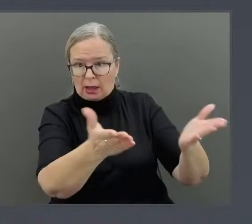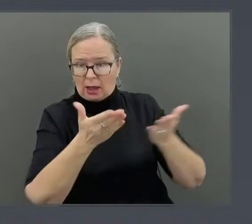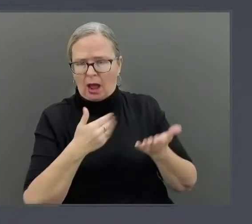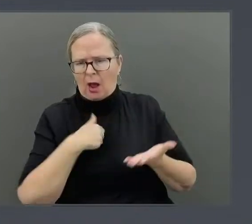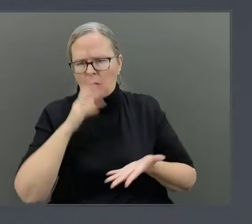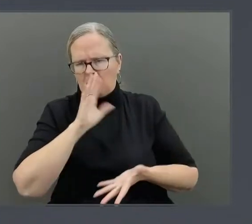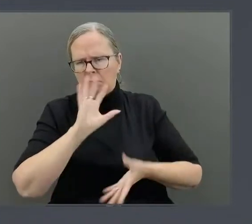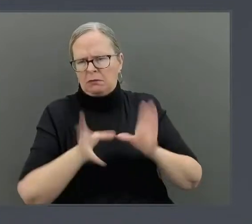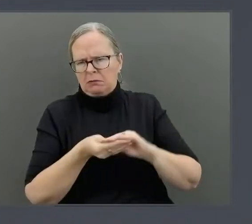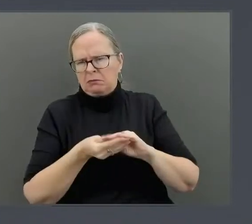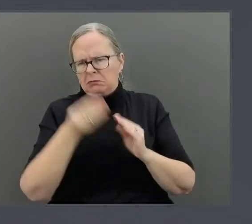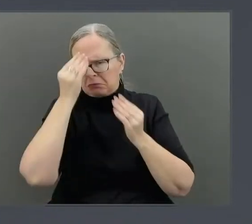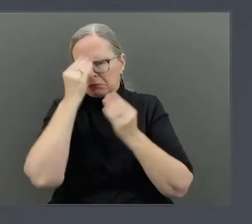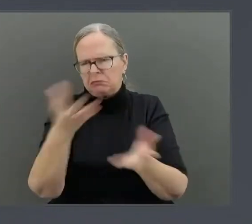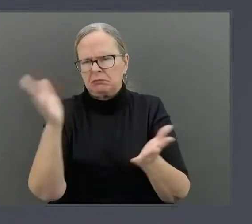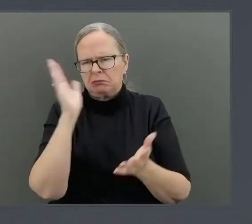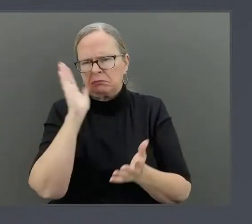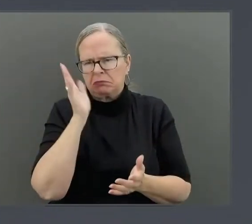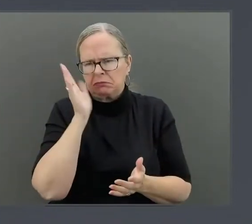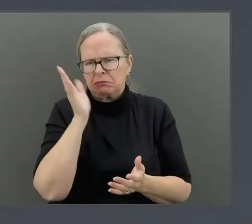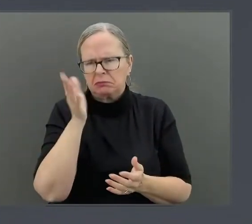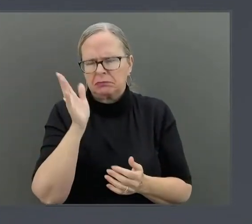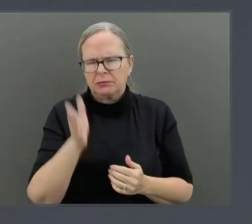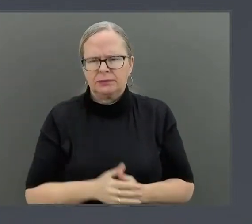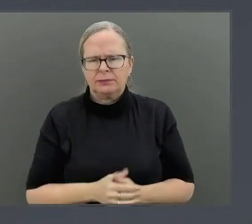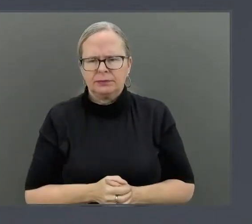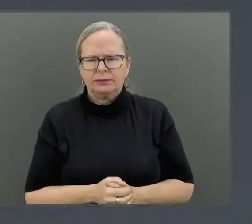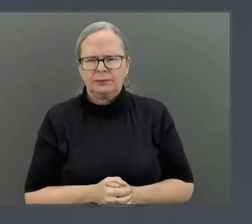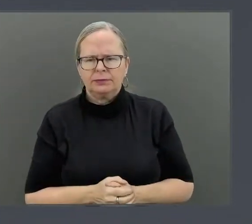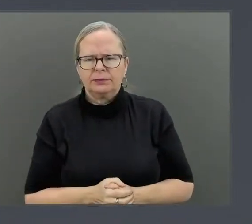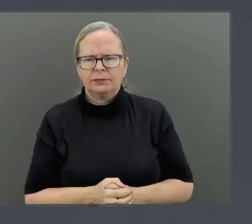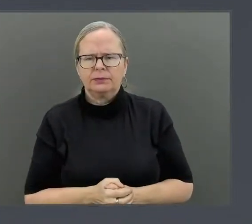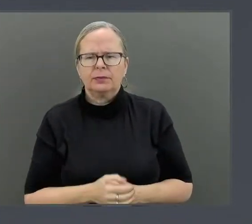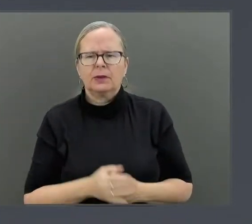the provincial government on what we are doing and what our needs are and uh the Prime Minister